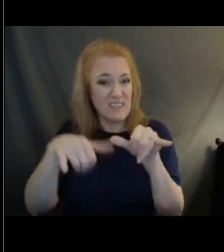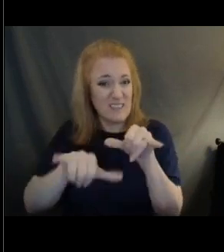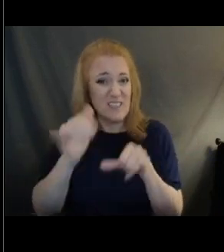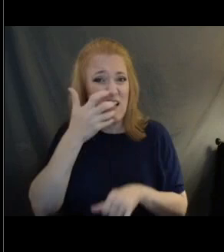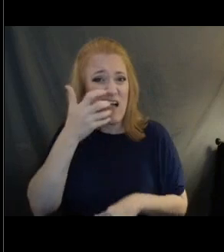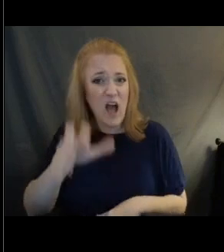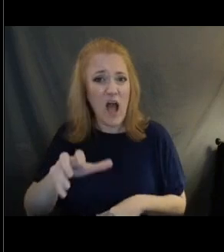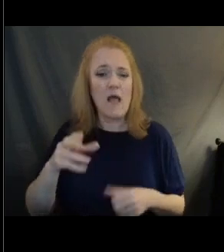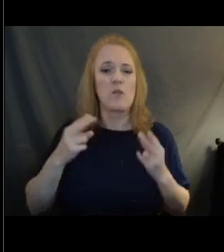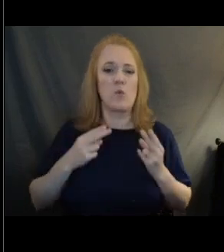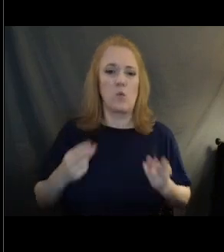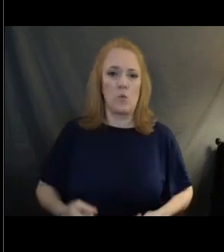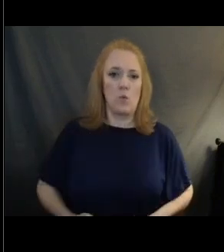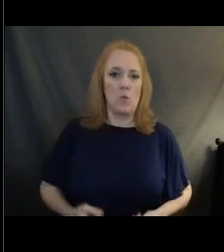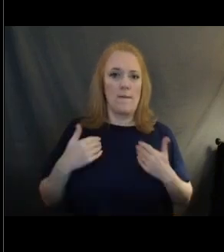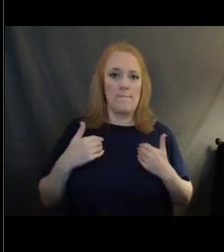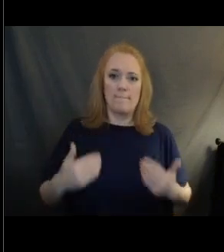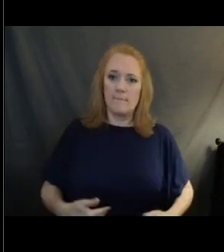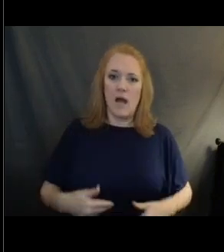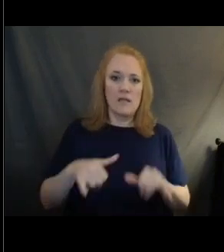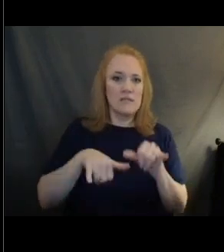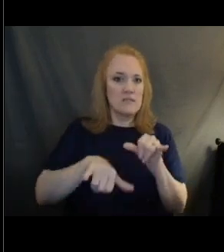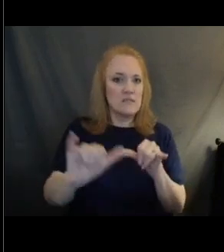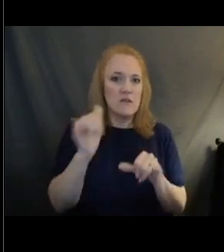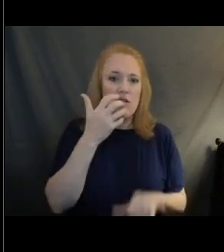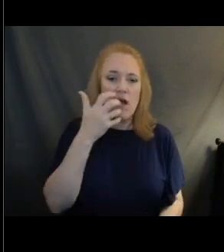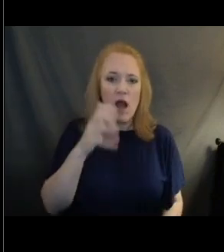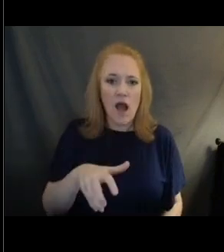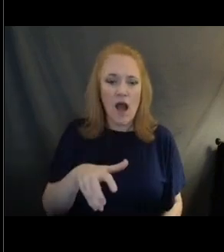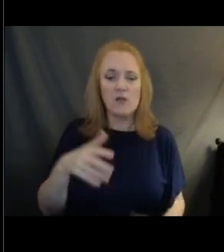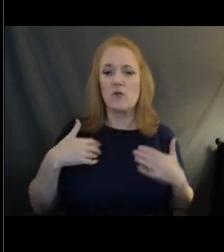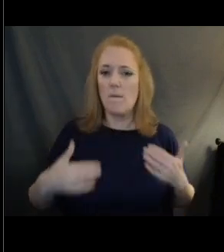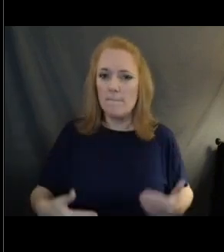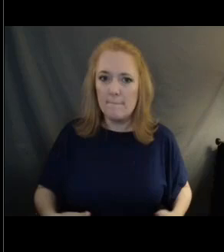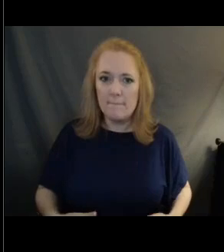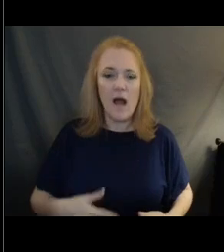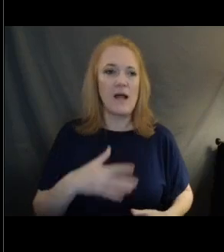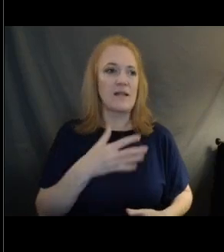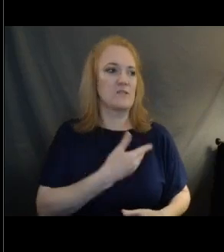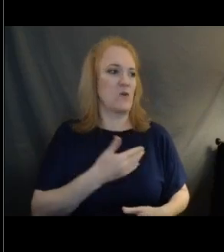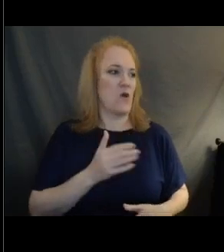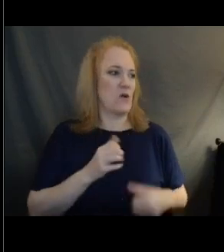body. So it's a strain on our bodies, a strain on our infrastructure, a strain on our energy